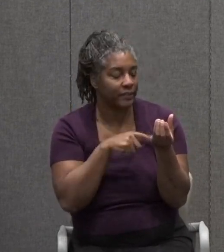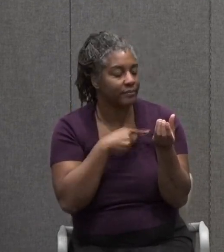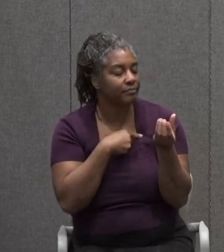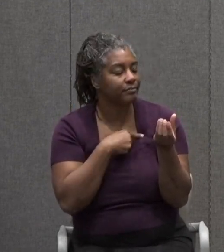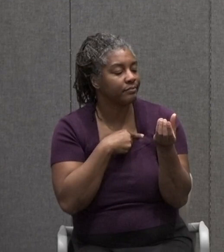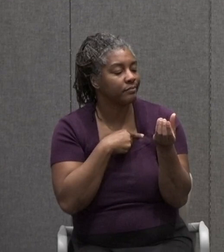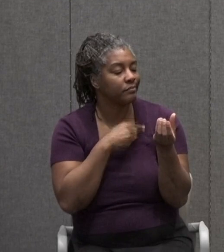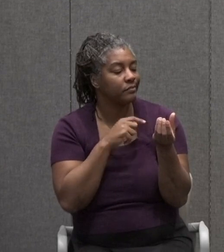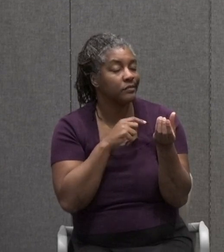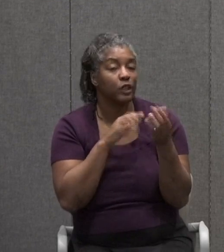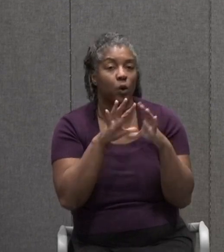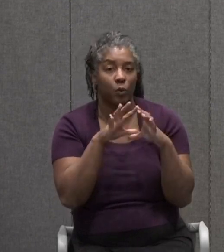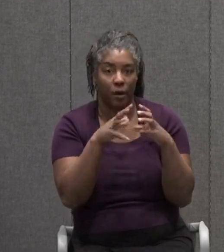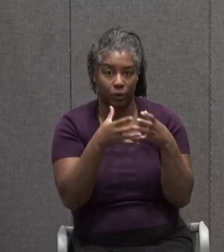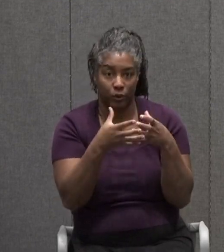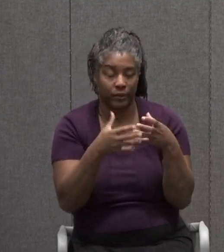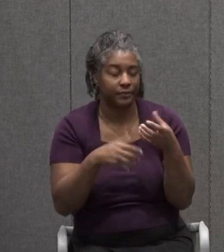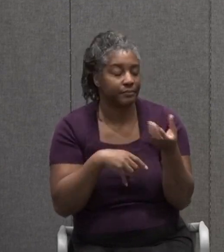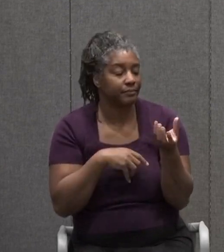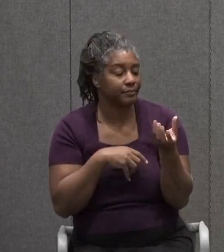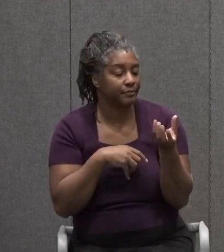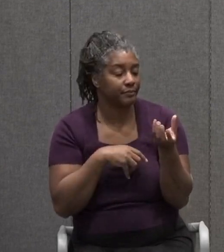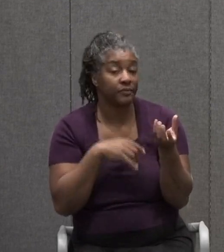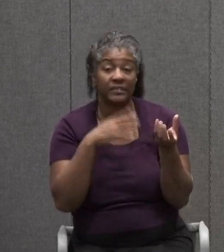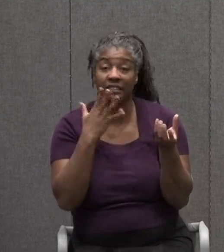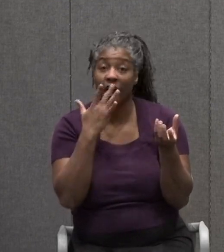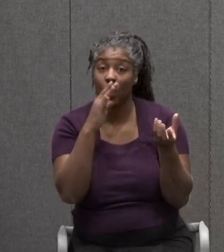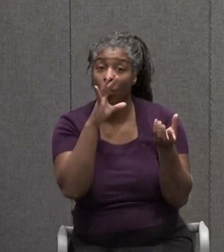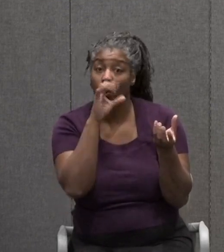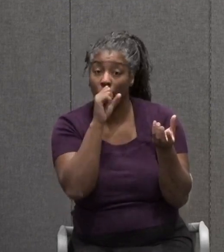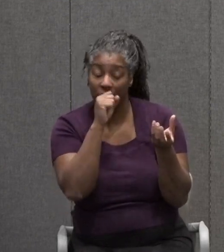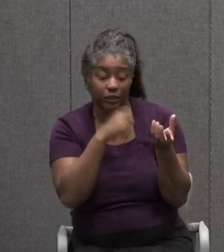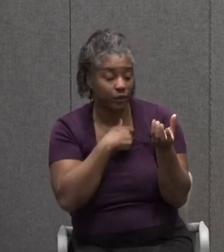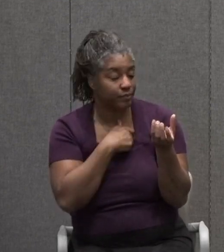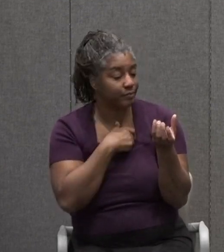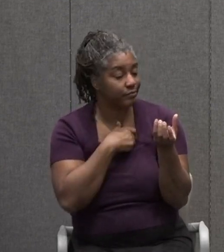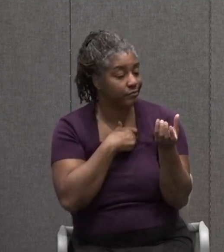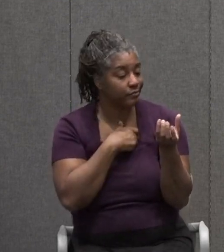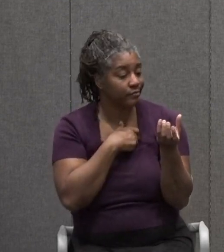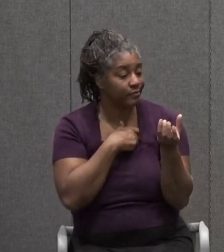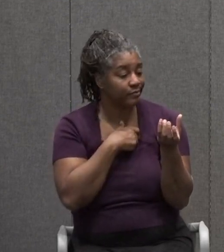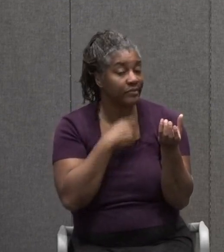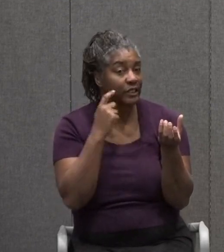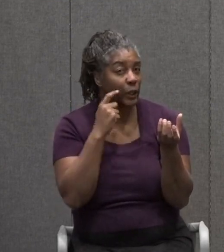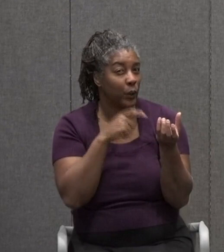I noticed that it's orange. I noticed that it has a little green little stem